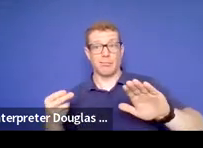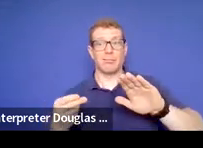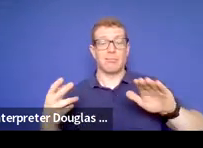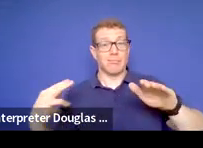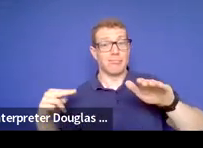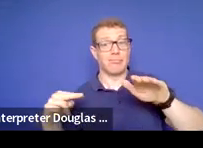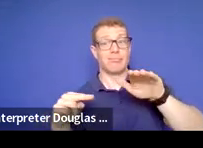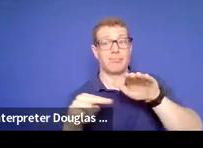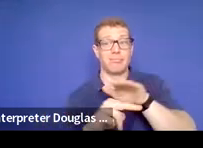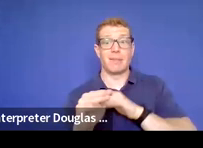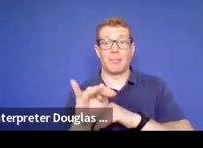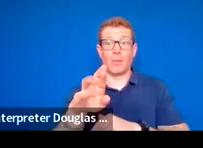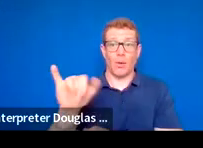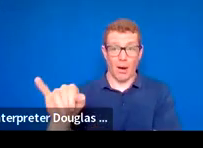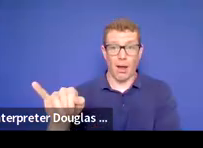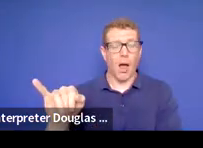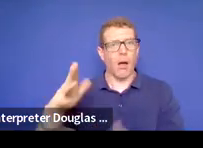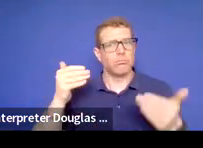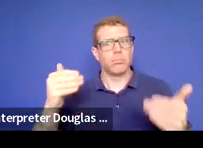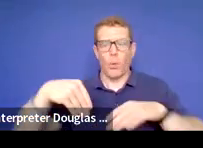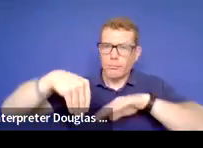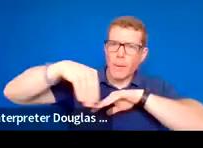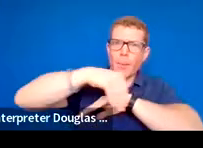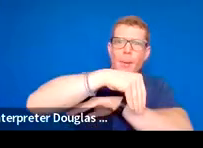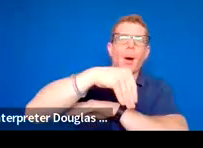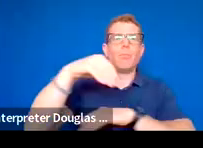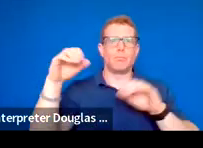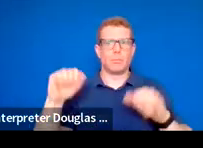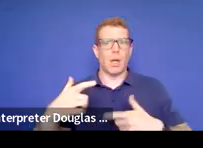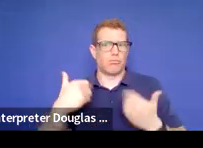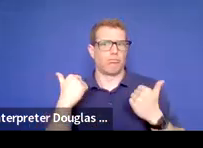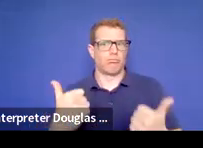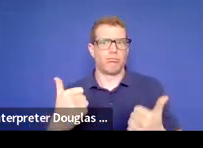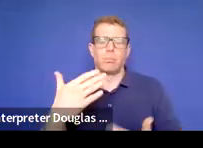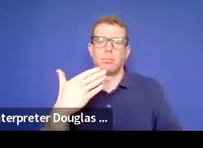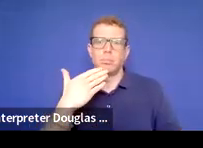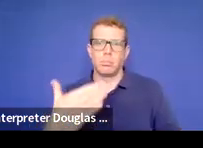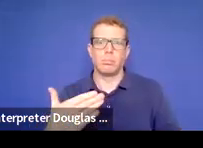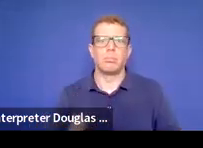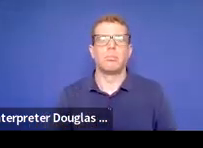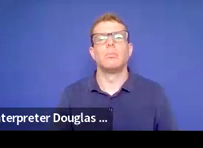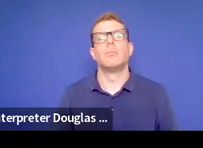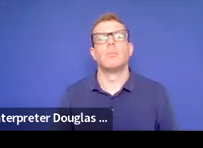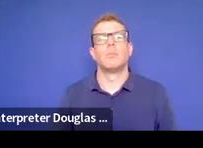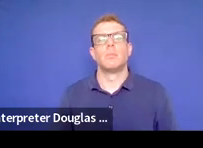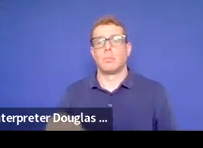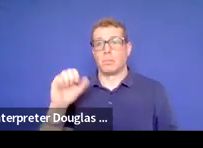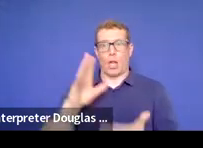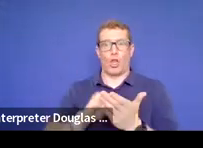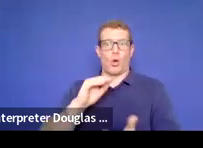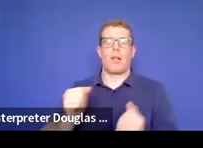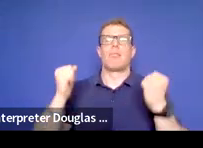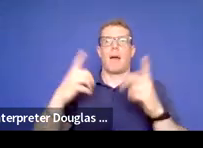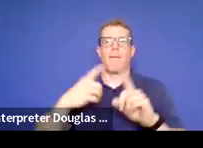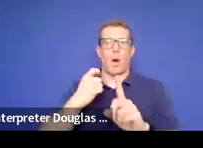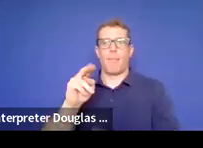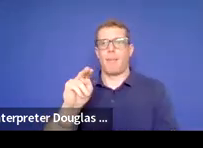So if it's a neurologist your but Yes, they can learn a lot from any more I nowadays.